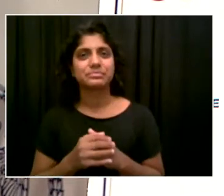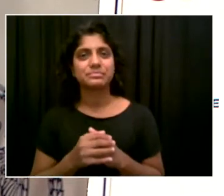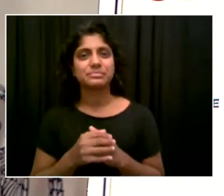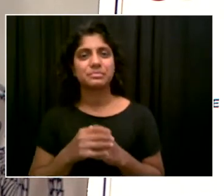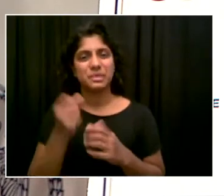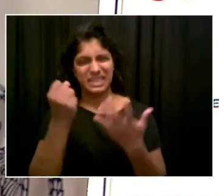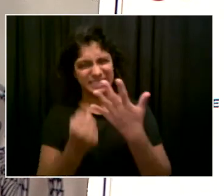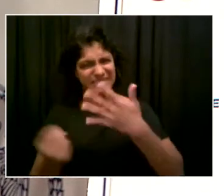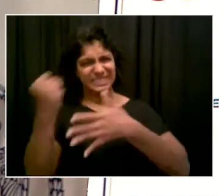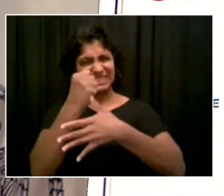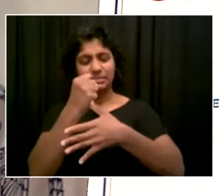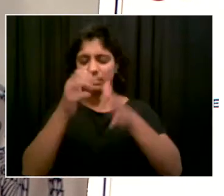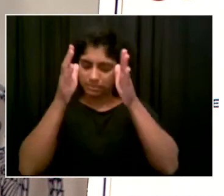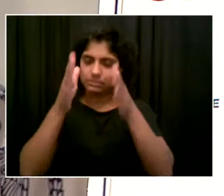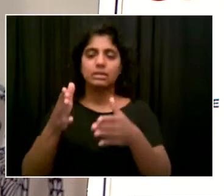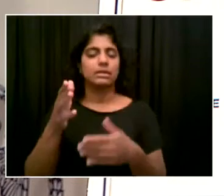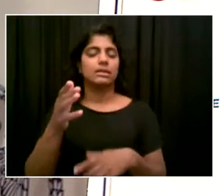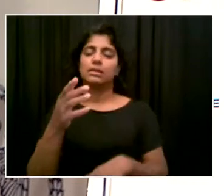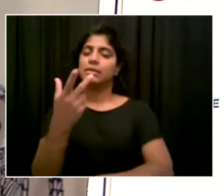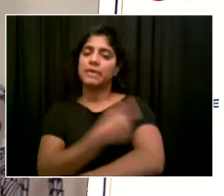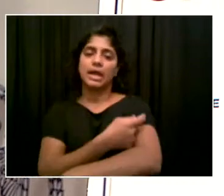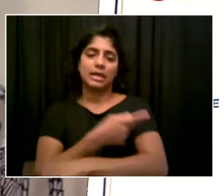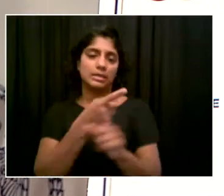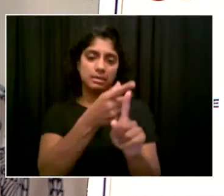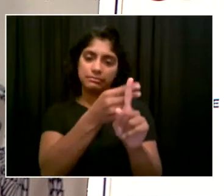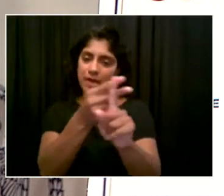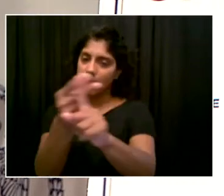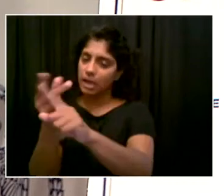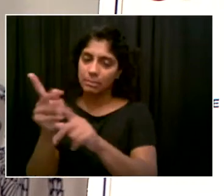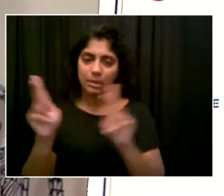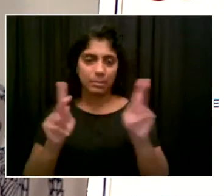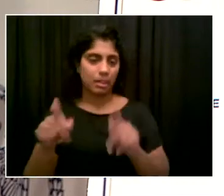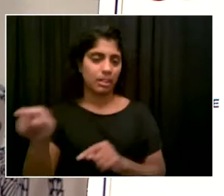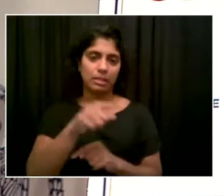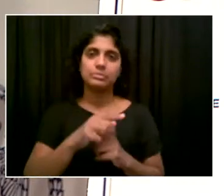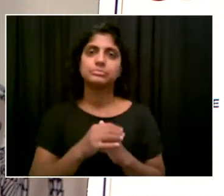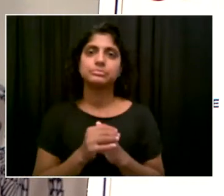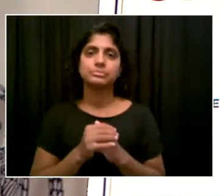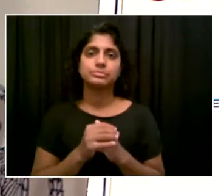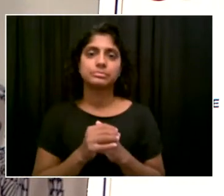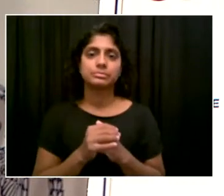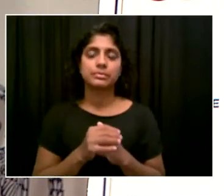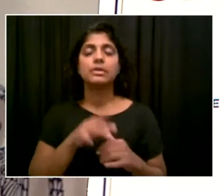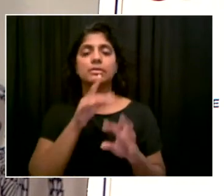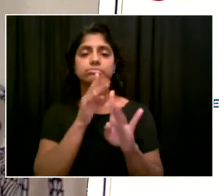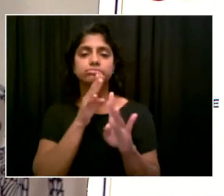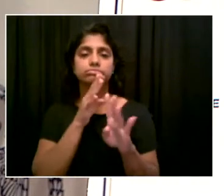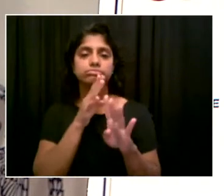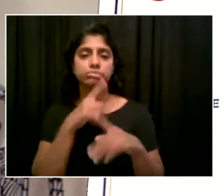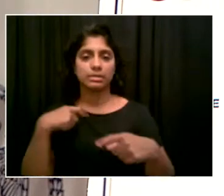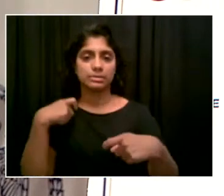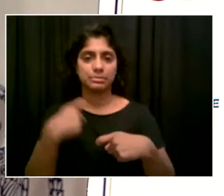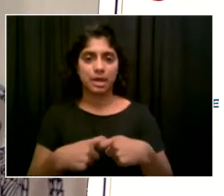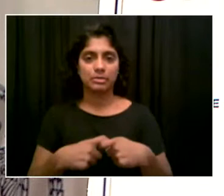EVERYTHING CONCEIVABLE WAY. A FEW WORDS IN SPANISH AND I